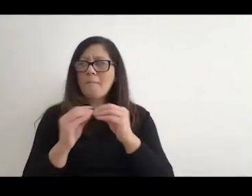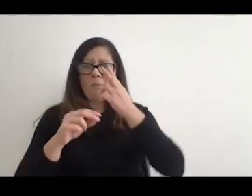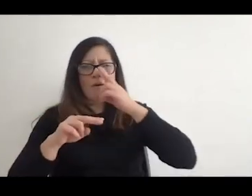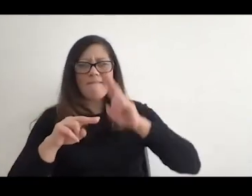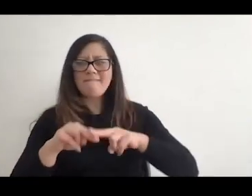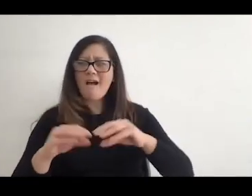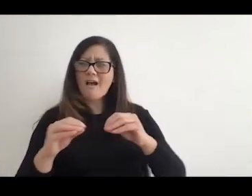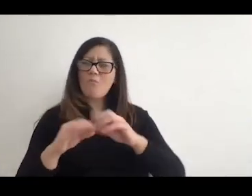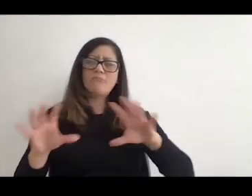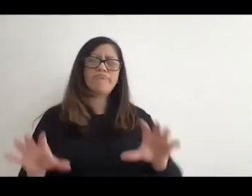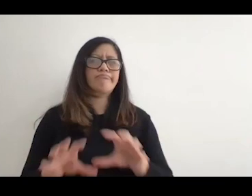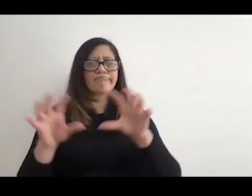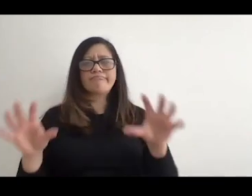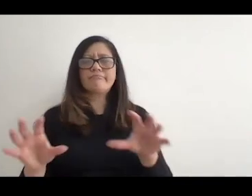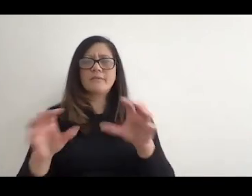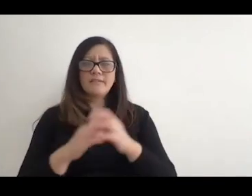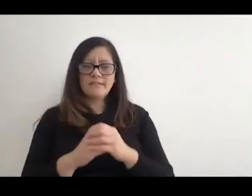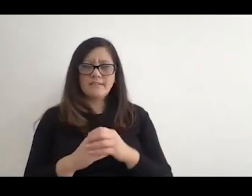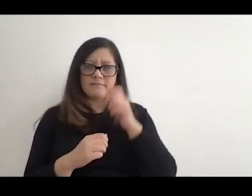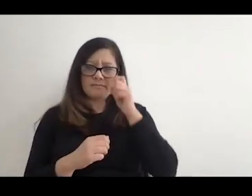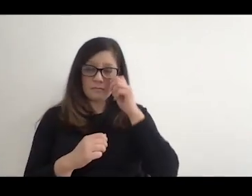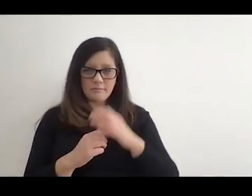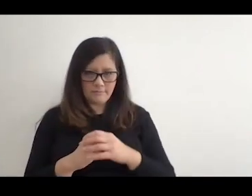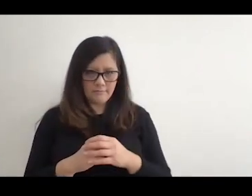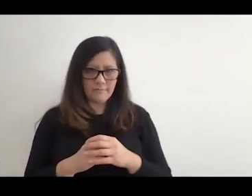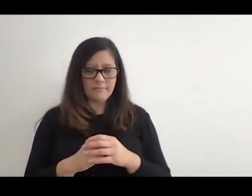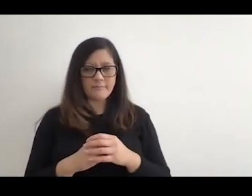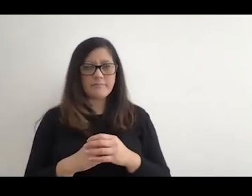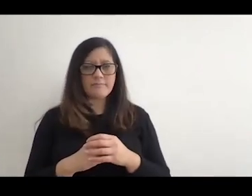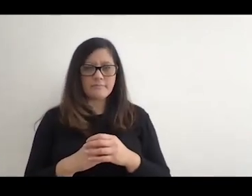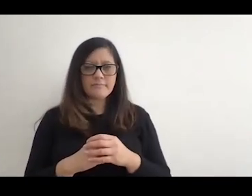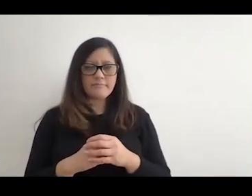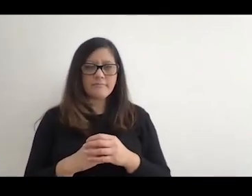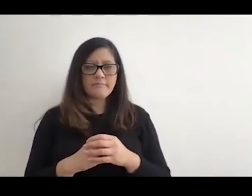Be a little bit more flamboyant having the you know the kind of focal point.